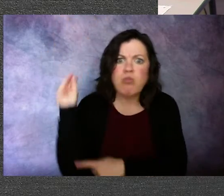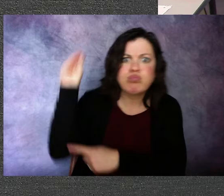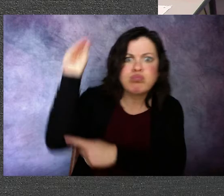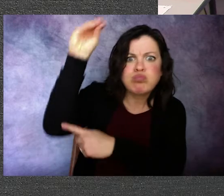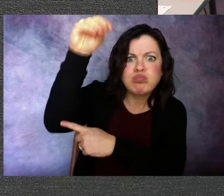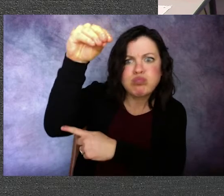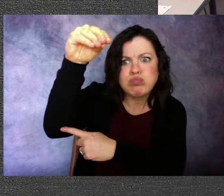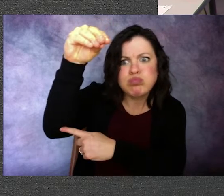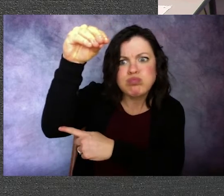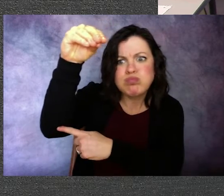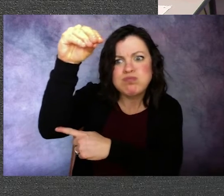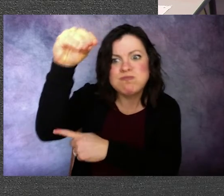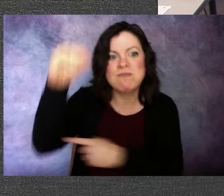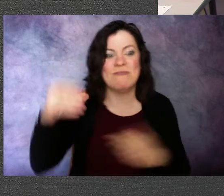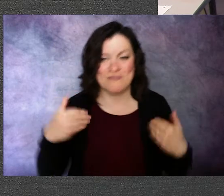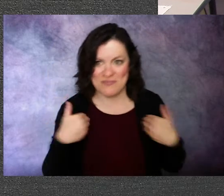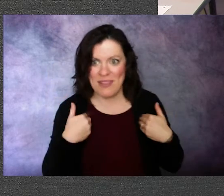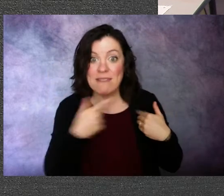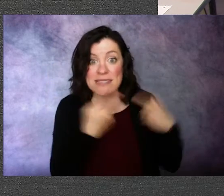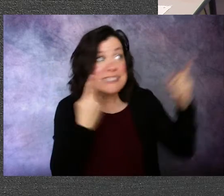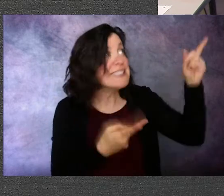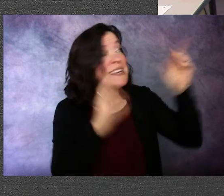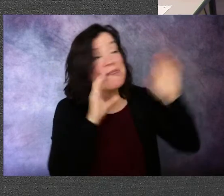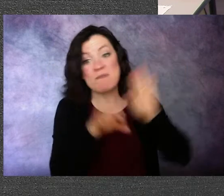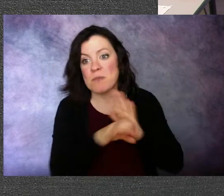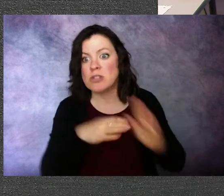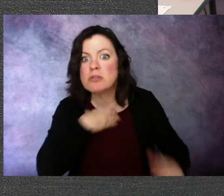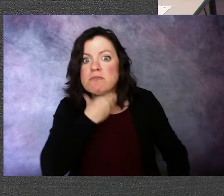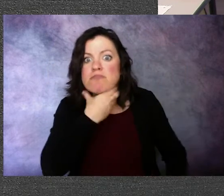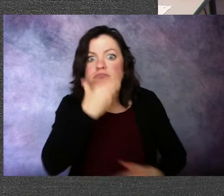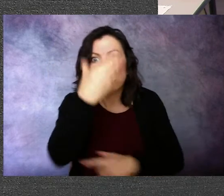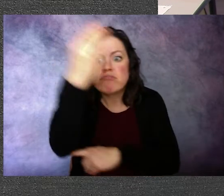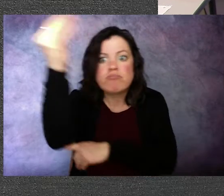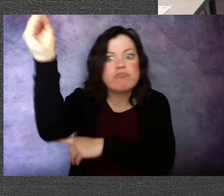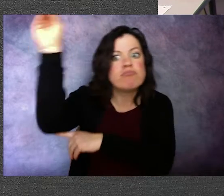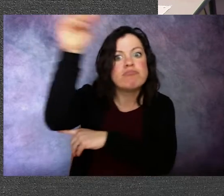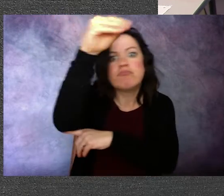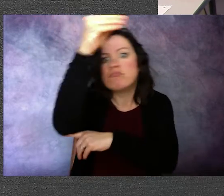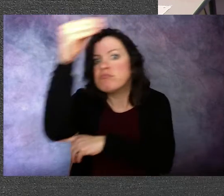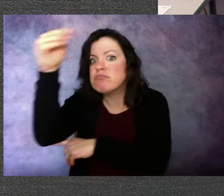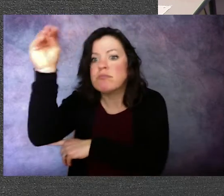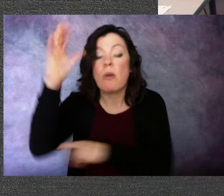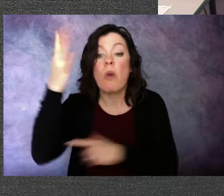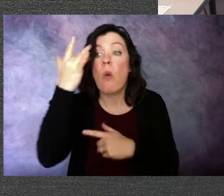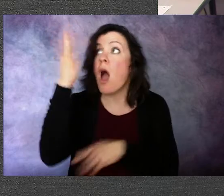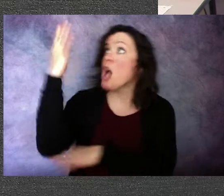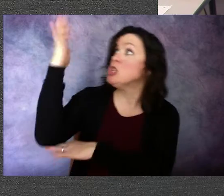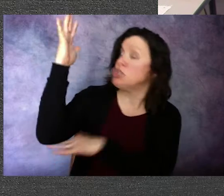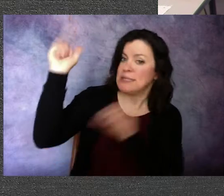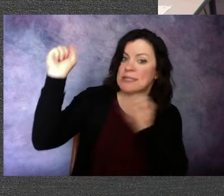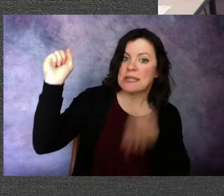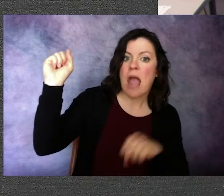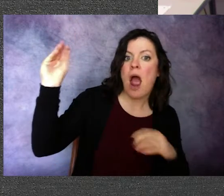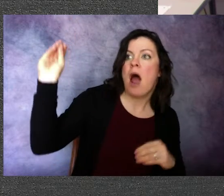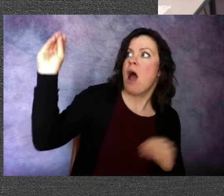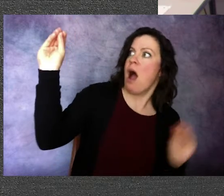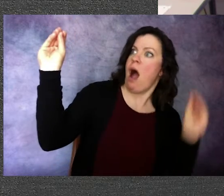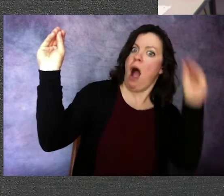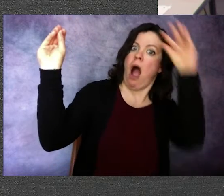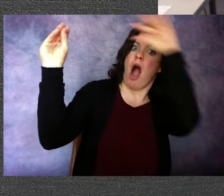Look at his long neck. And he has a very long neck so he can reach the leaves up in the tippy-tops of the trees. All right, you ready for your turn?